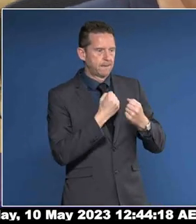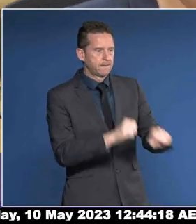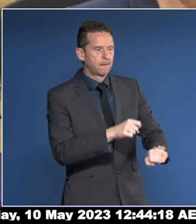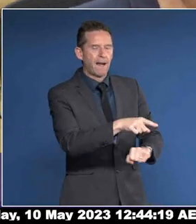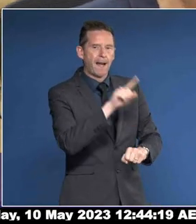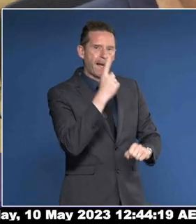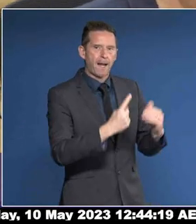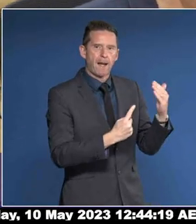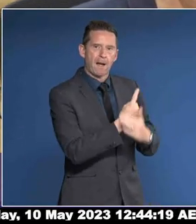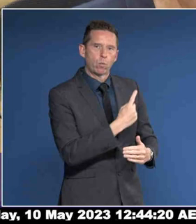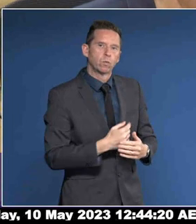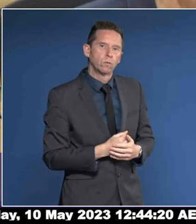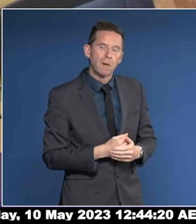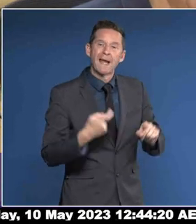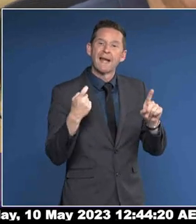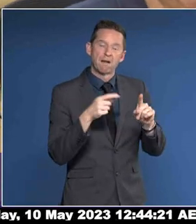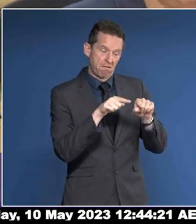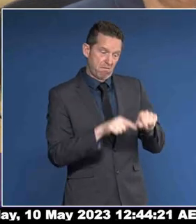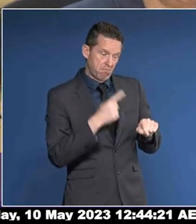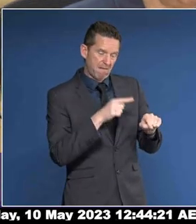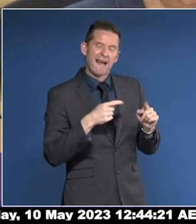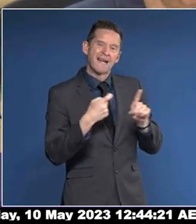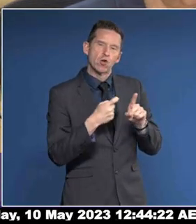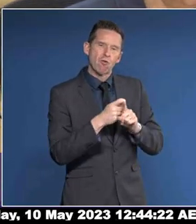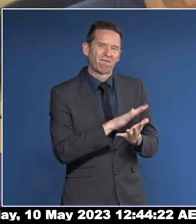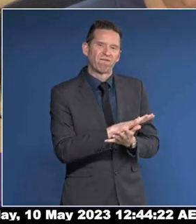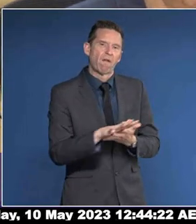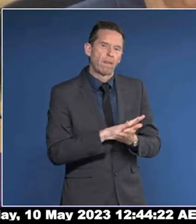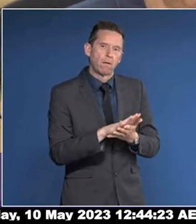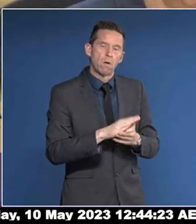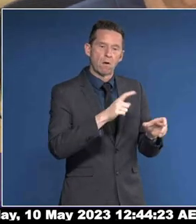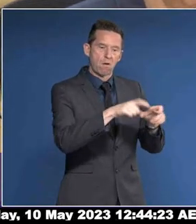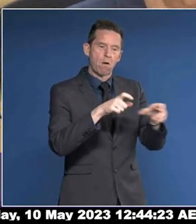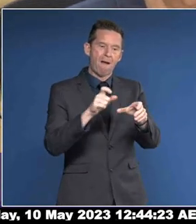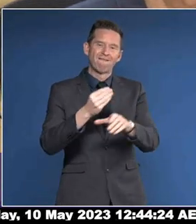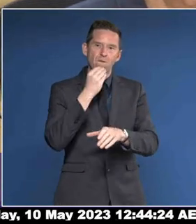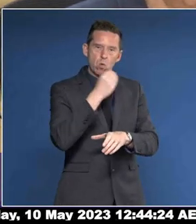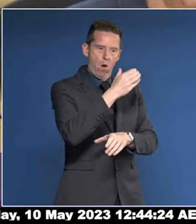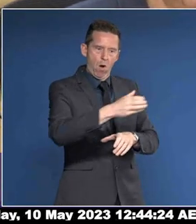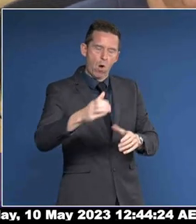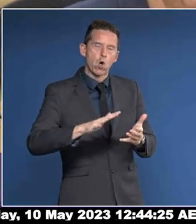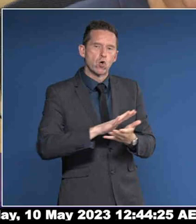The kitchen was filthy, with open tins of food and dirty dishes, but it appears that